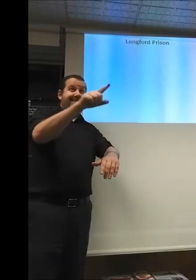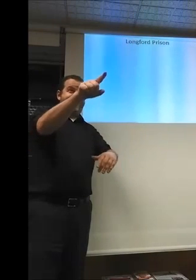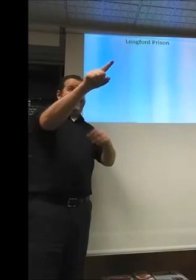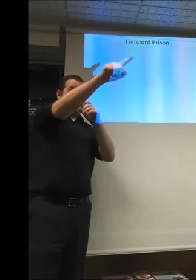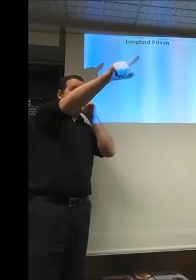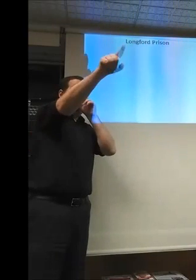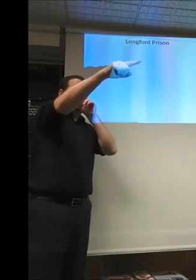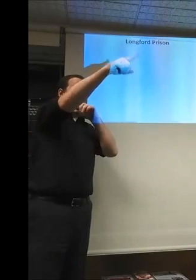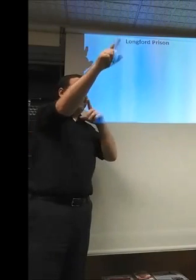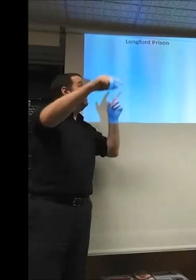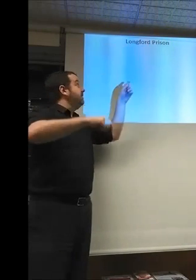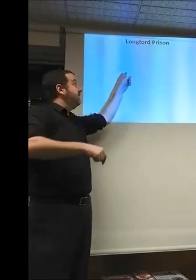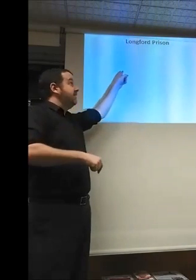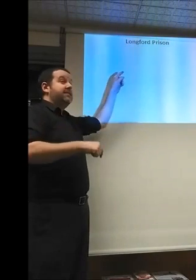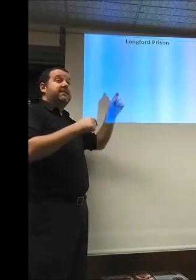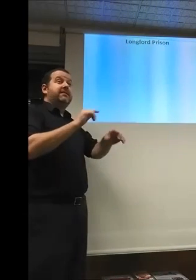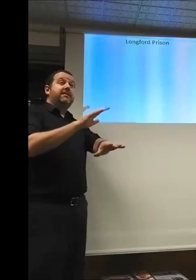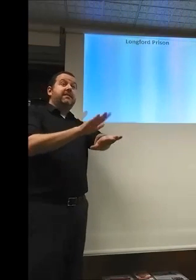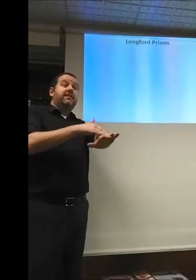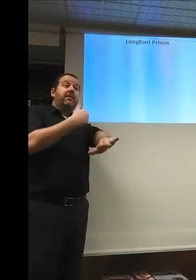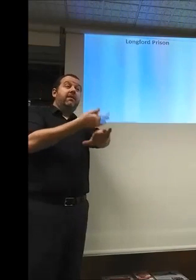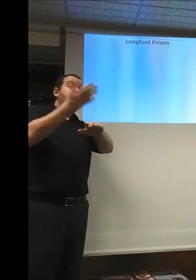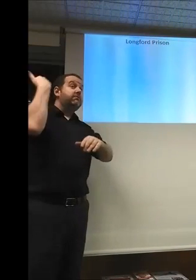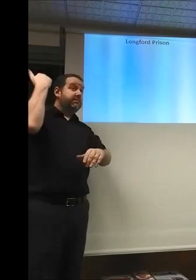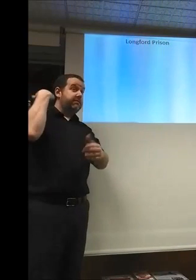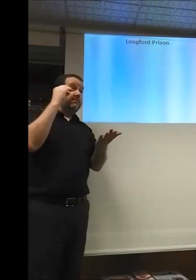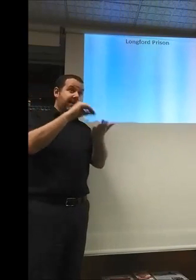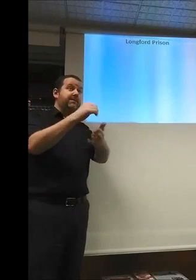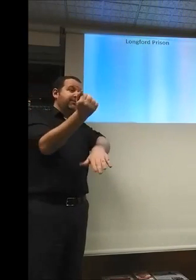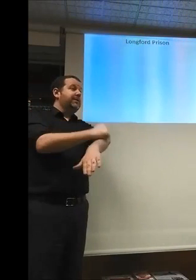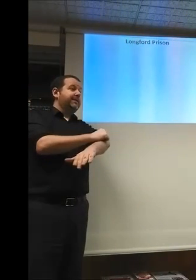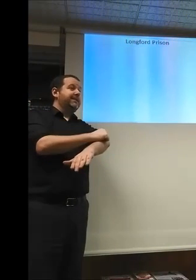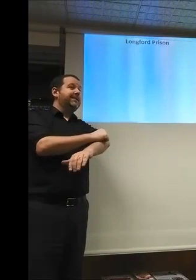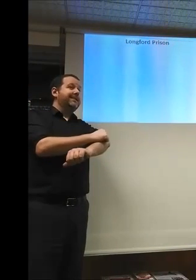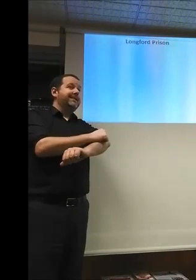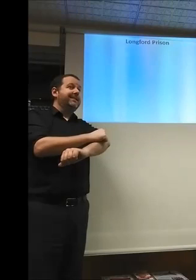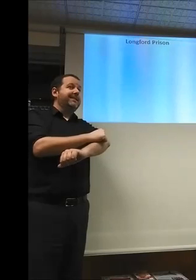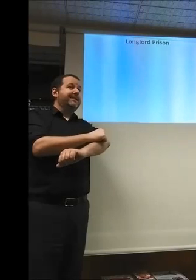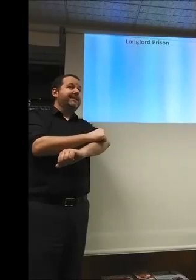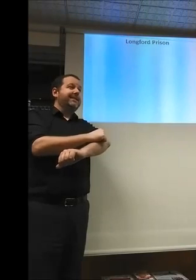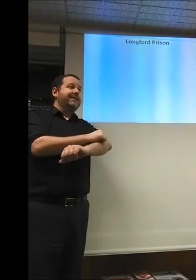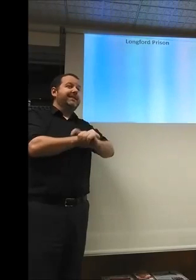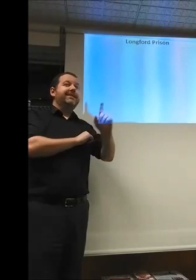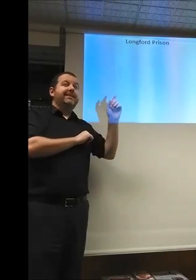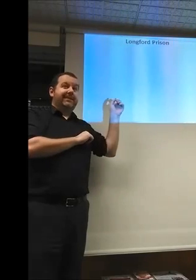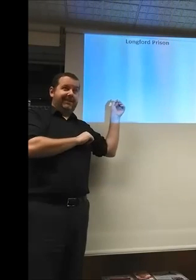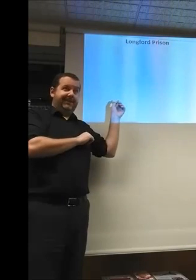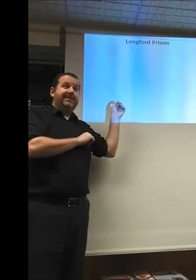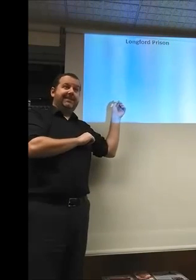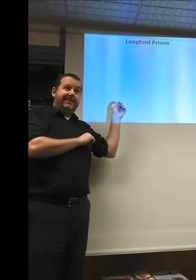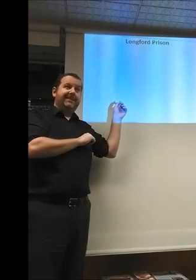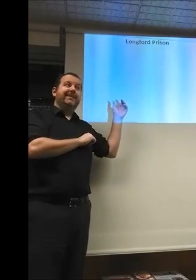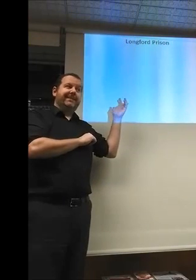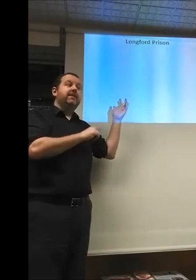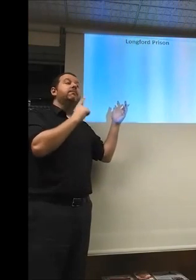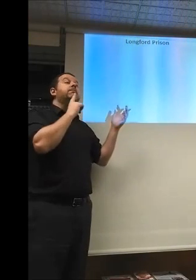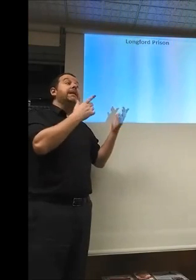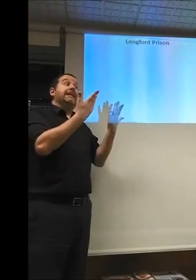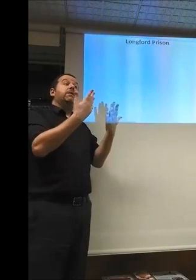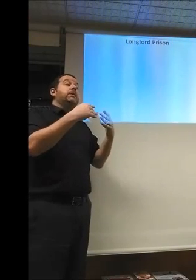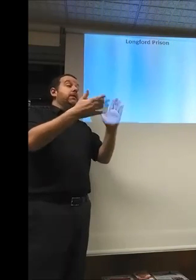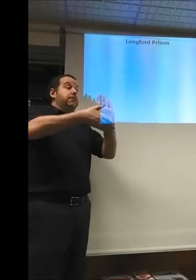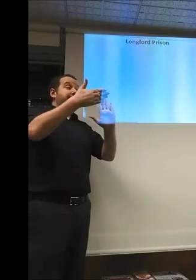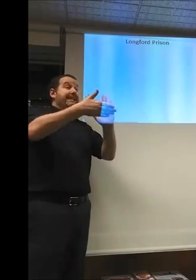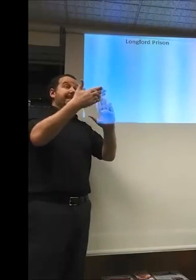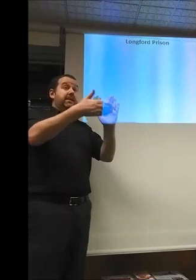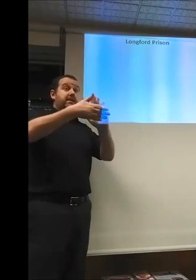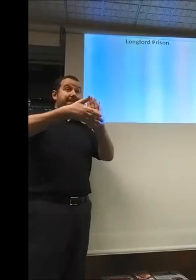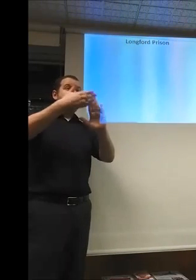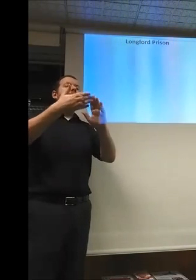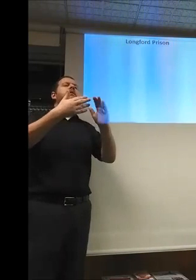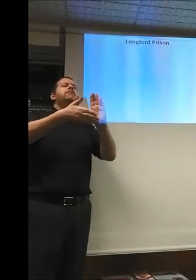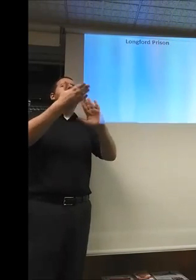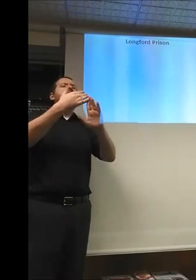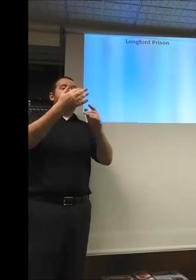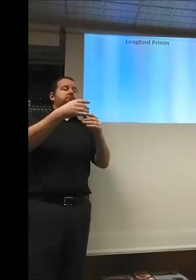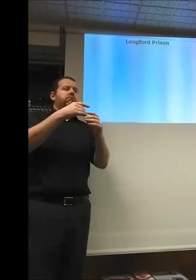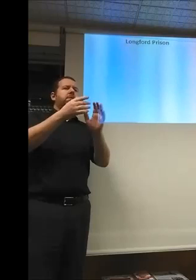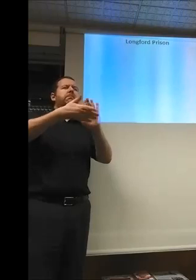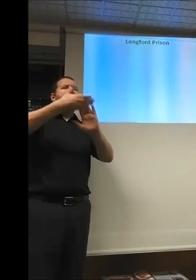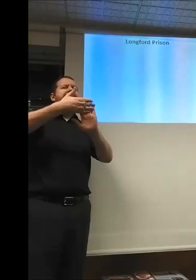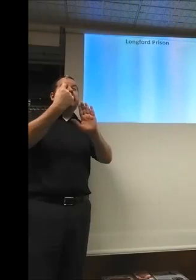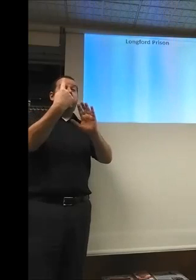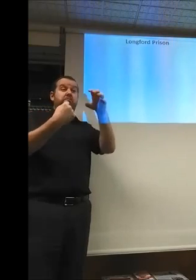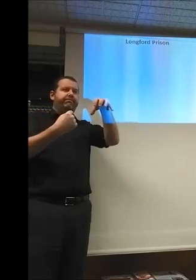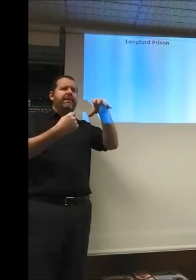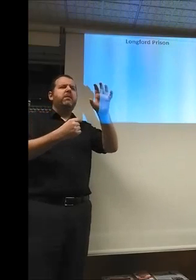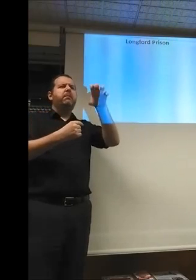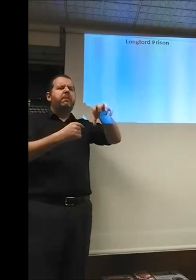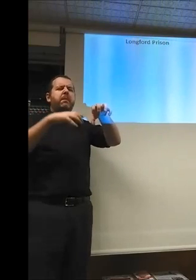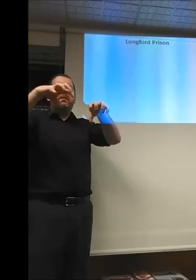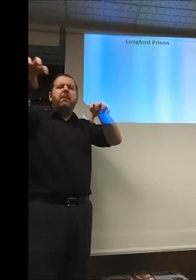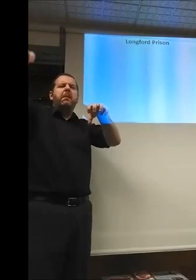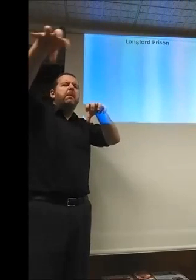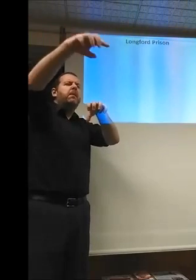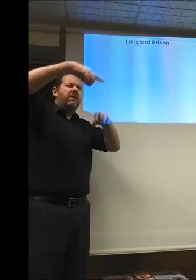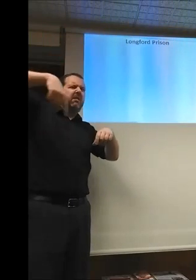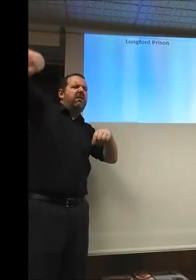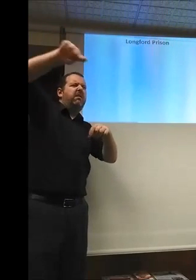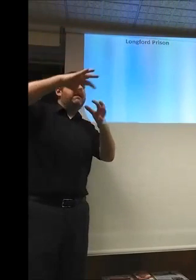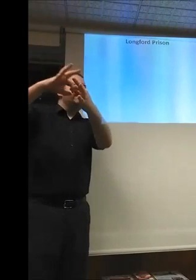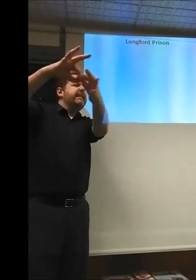We got one man over here, so Longford back then had a prison, and it wasn’t just the